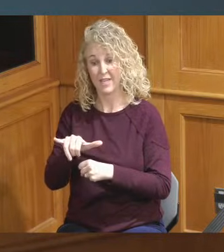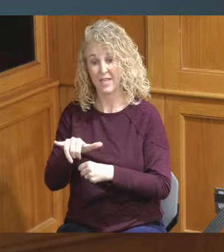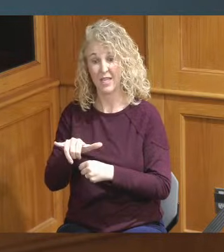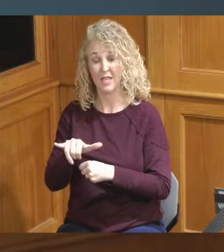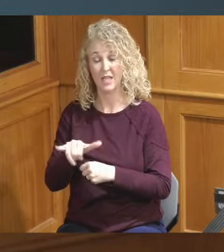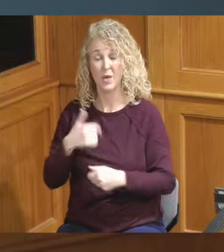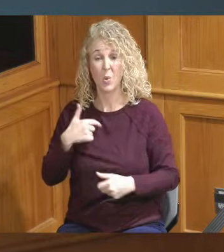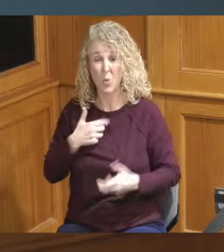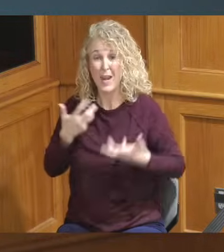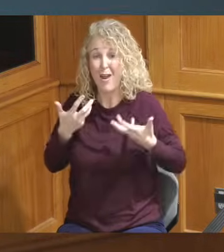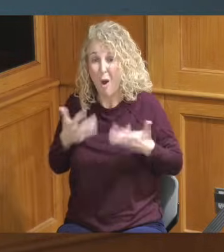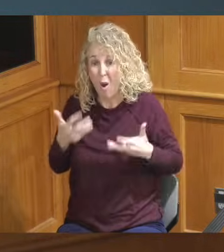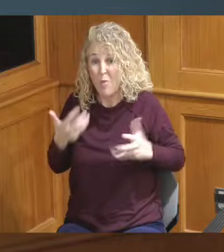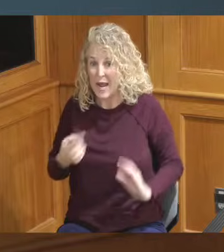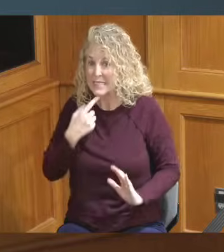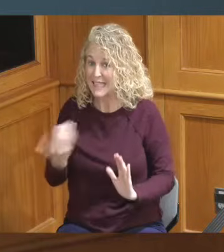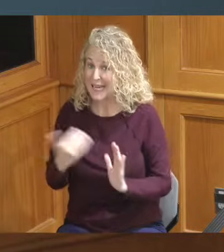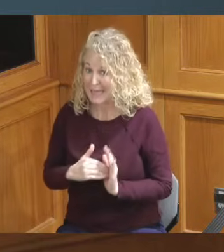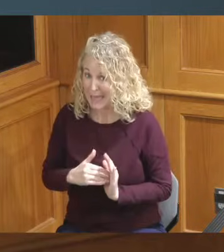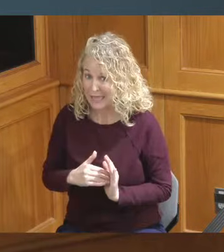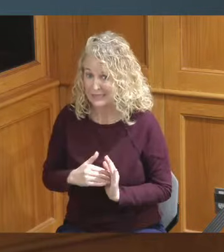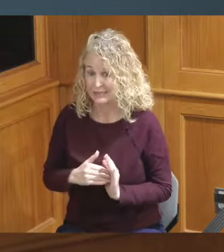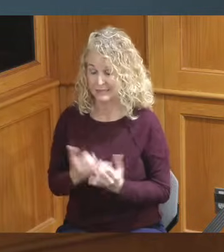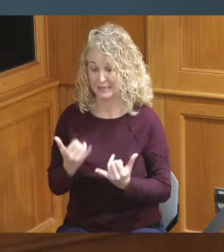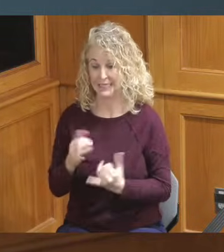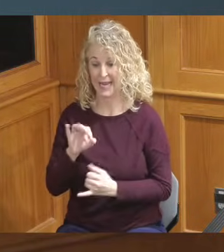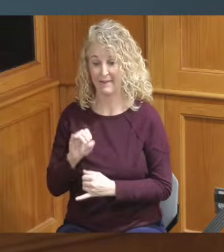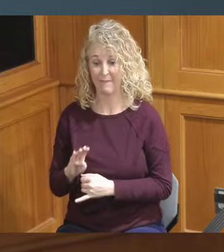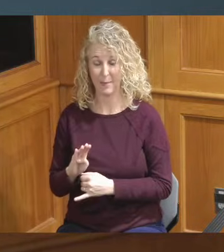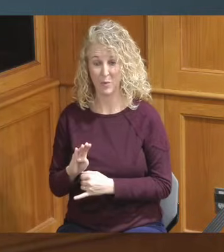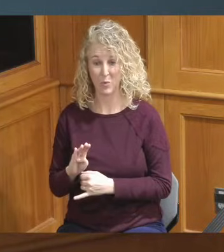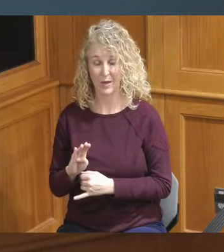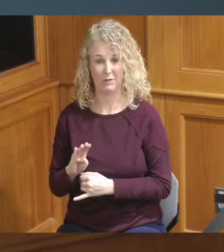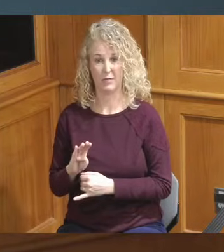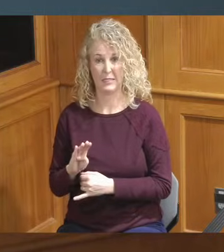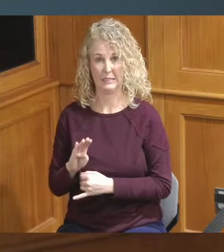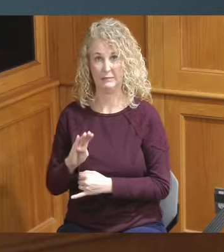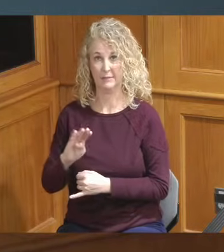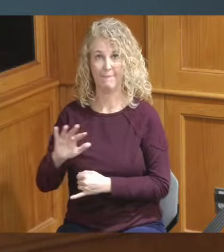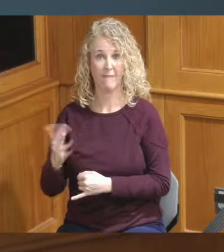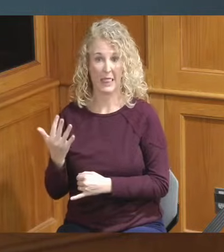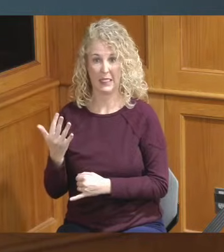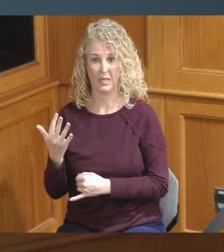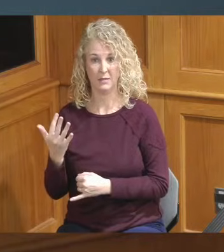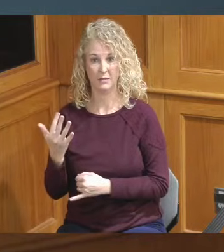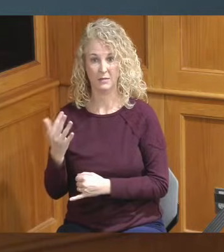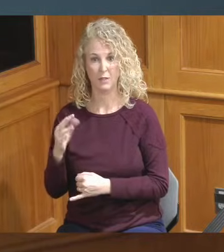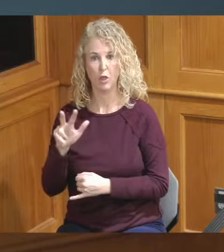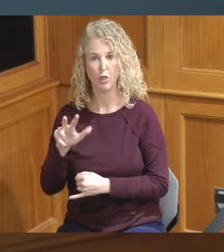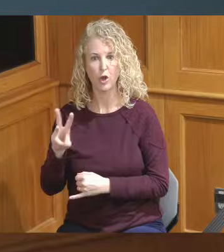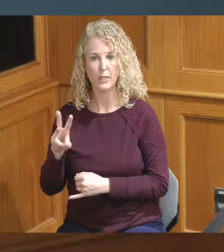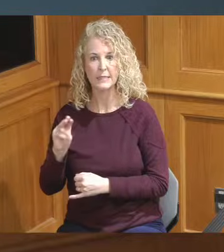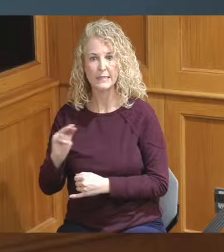already and I'll say it again at 36 million and it's just the first week of February. Um,